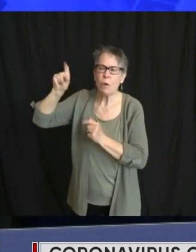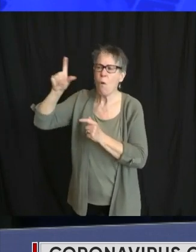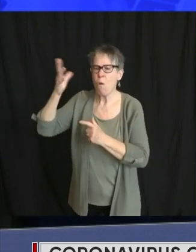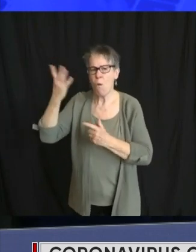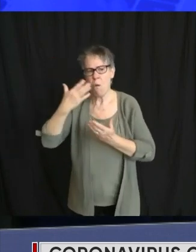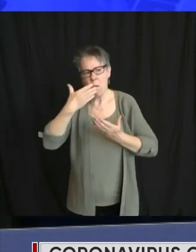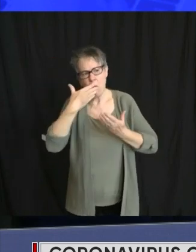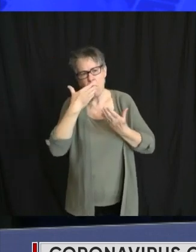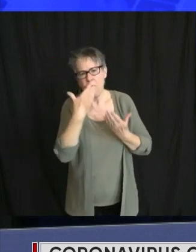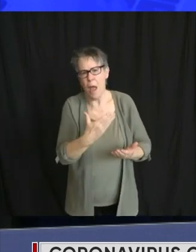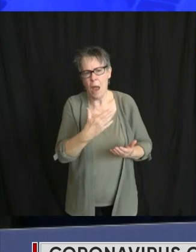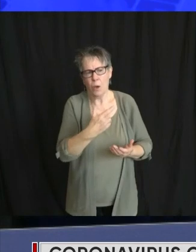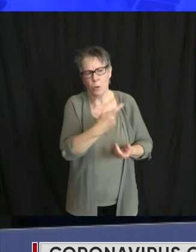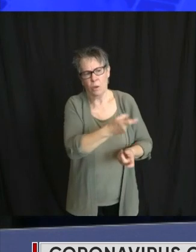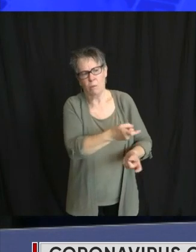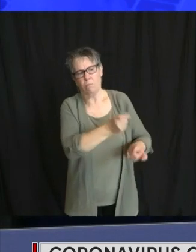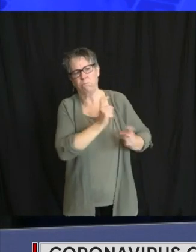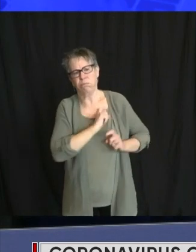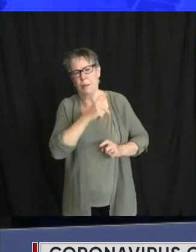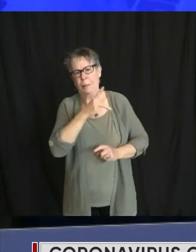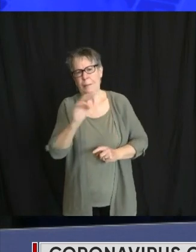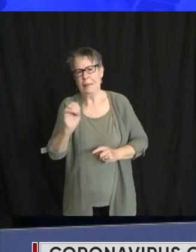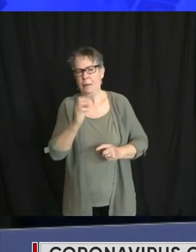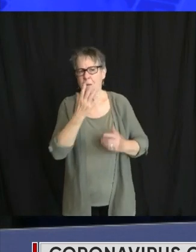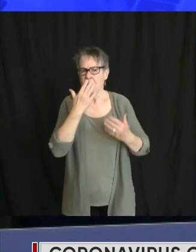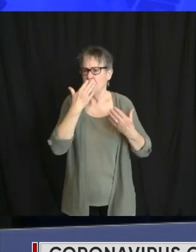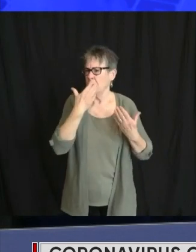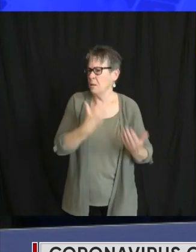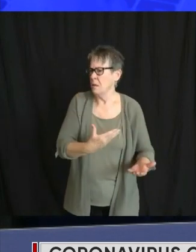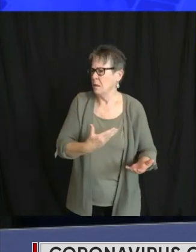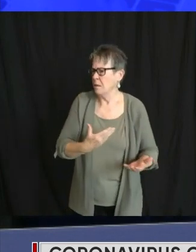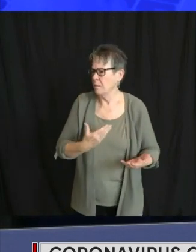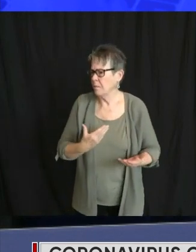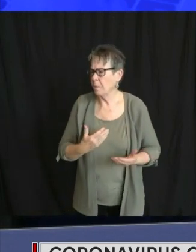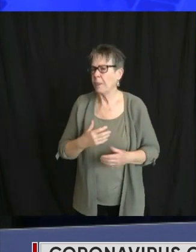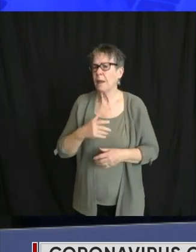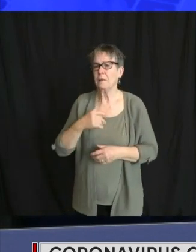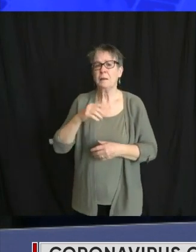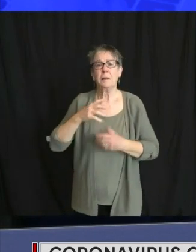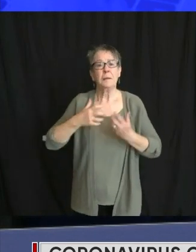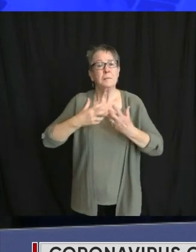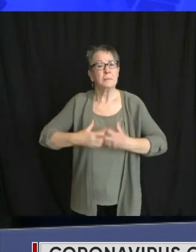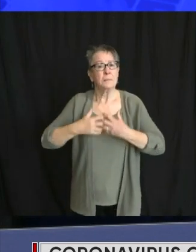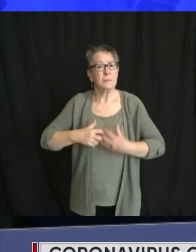COMPLETELY GRATEFUL. I THINK IT IS ALSO A GOOD SIGN THAT THOSE 50 ARE COMING FROM